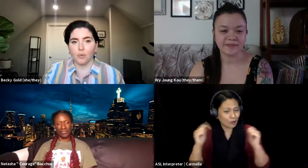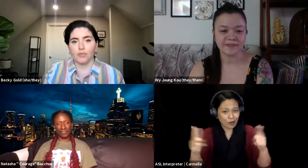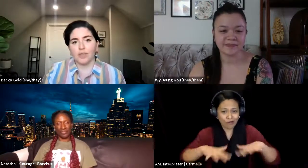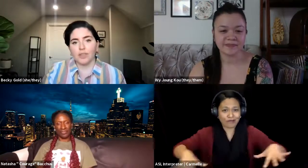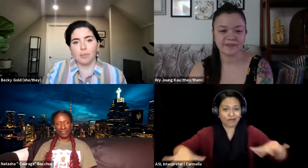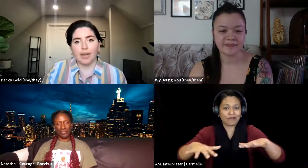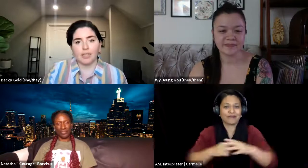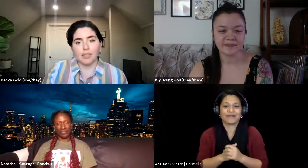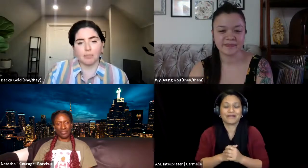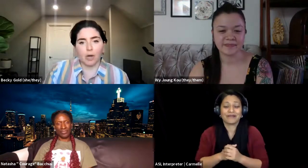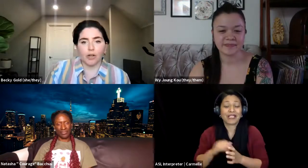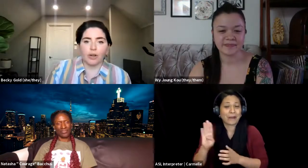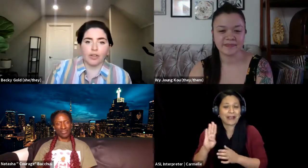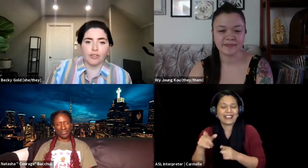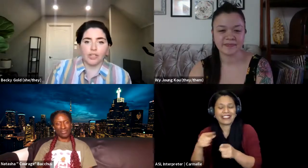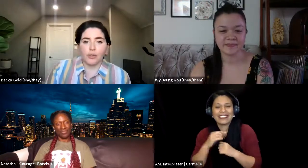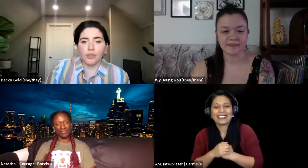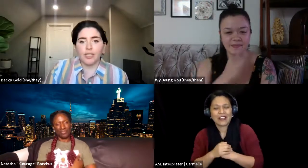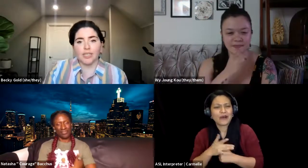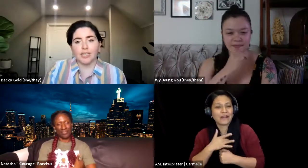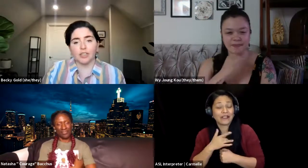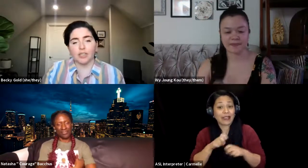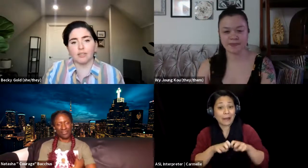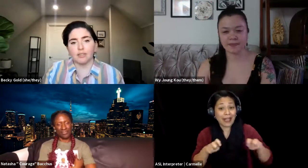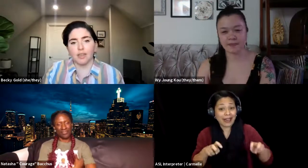we feel that the panelists and moderators included in this series